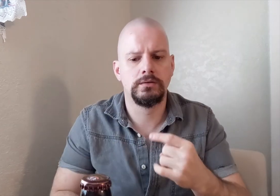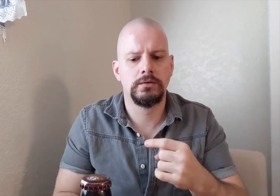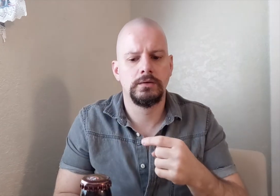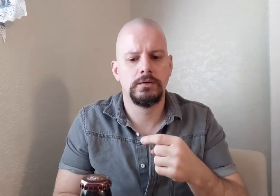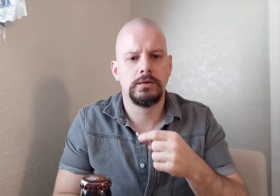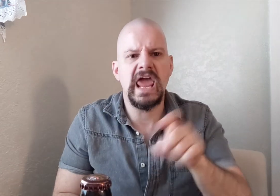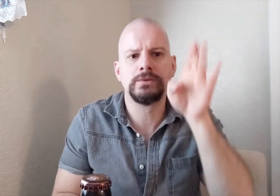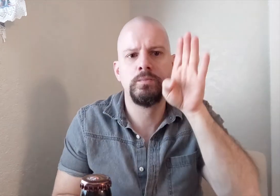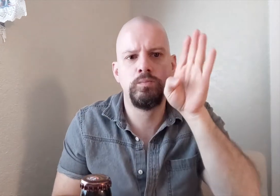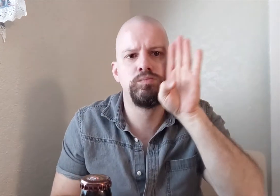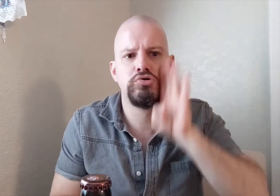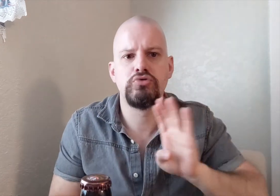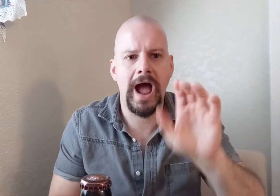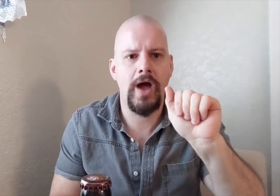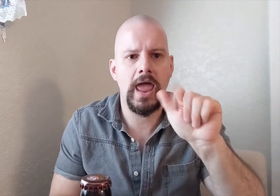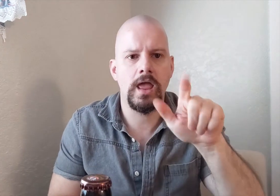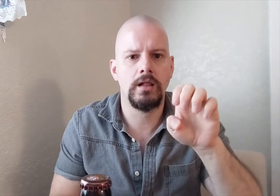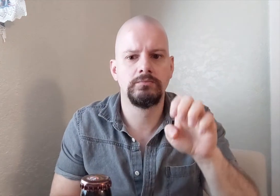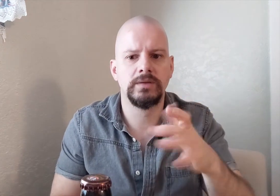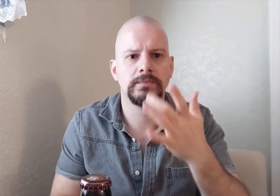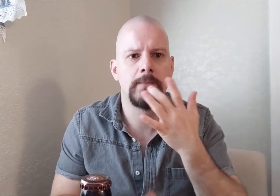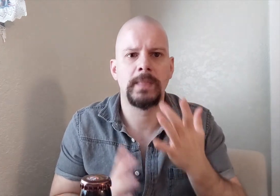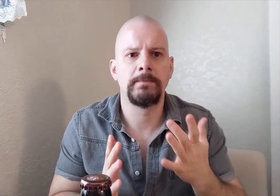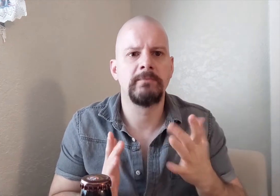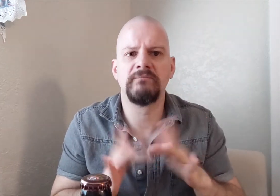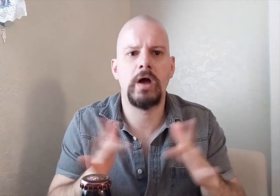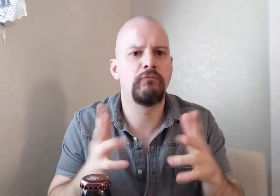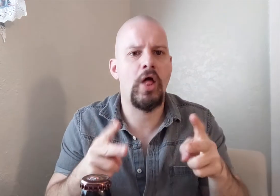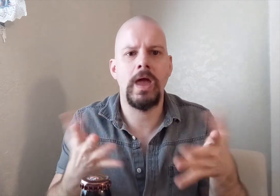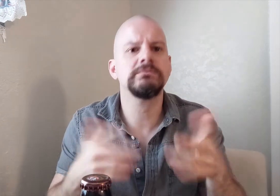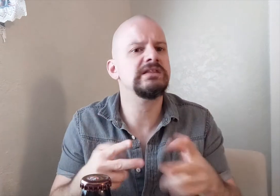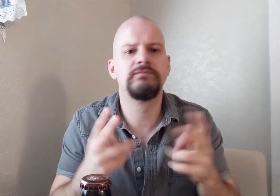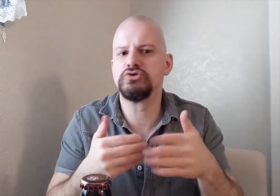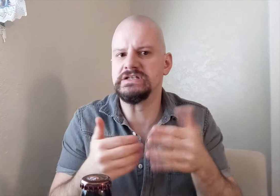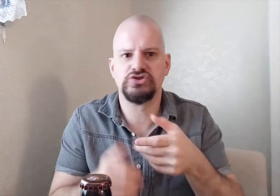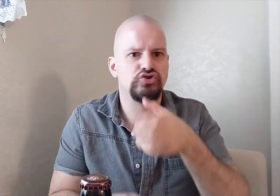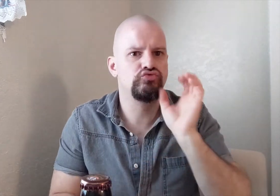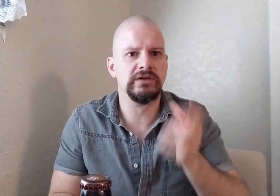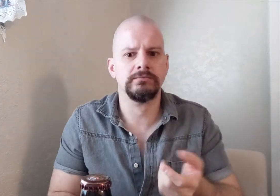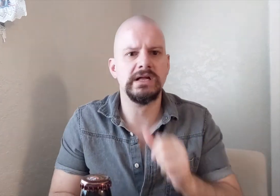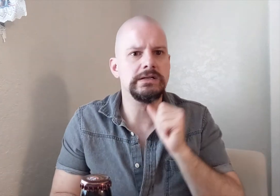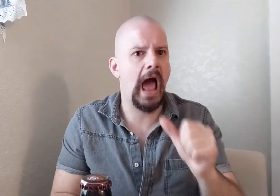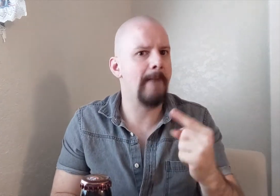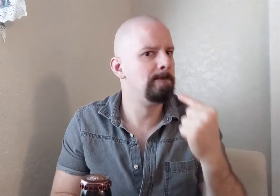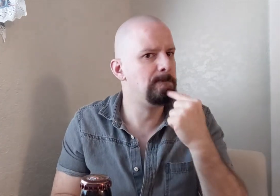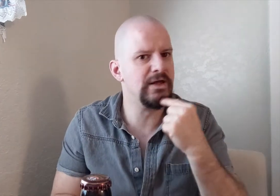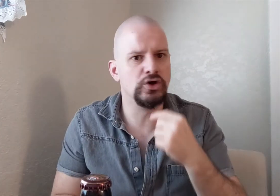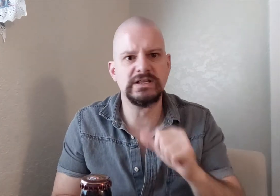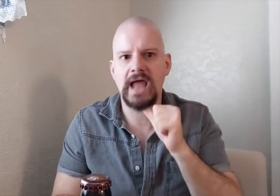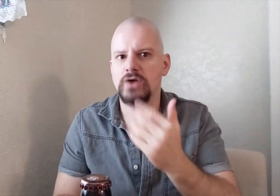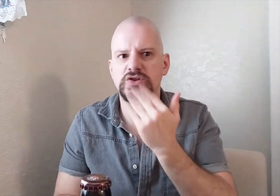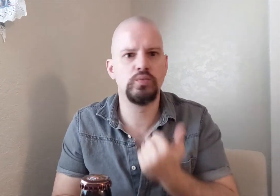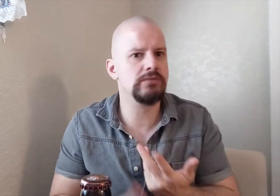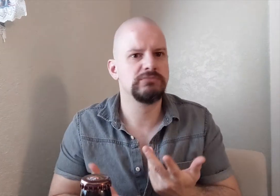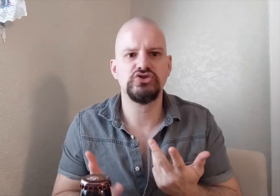It's a brown ale and the taste is very light. It's very easy to drink, it's neither sweet nor bitter.